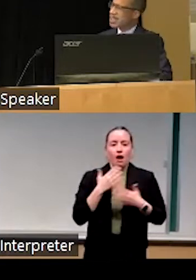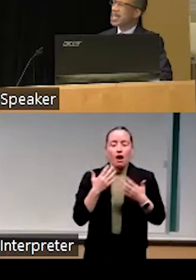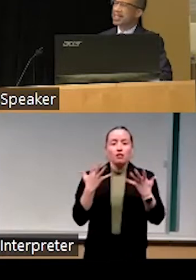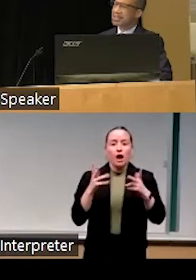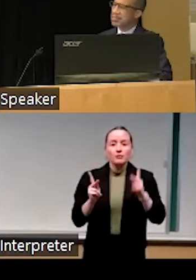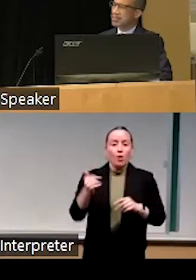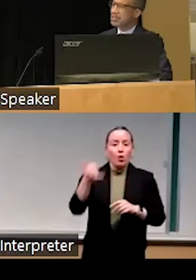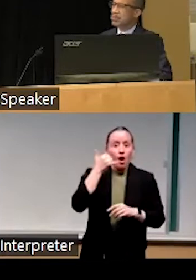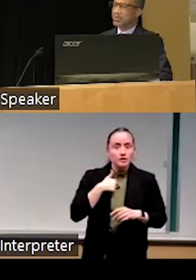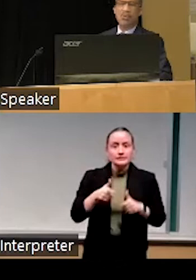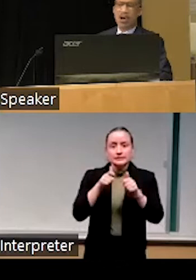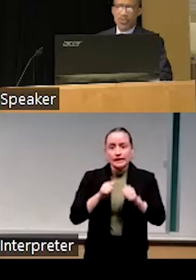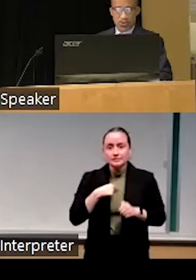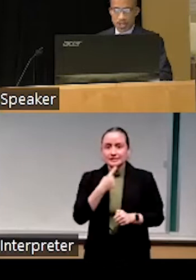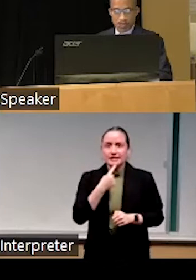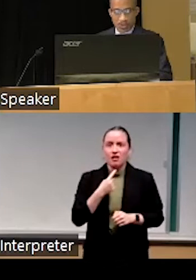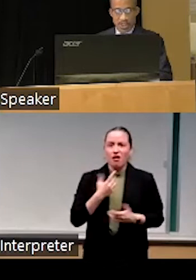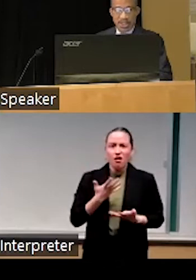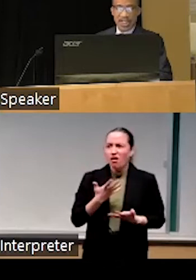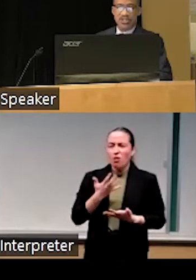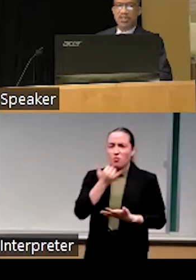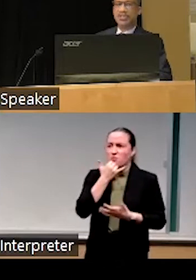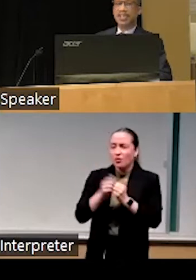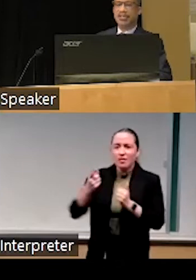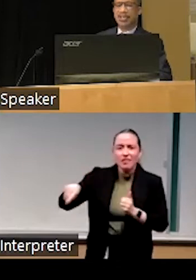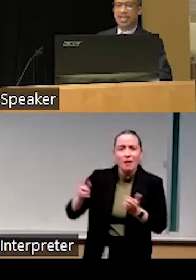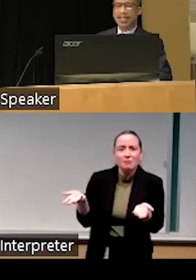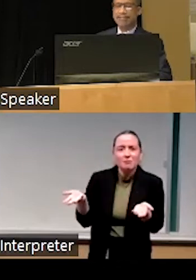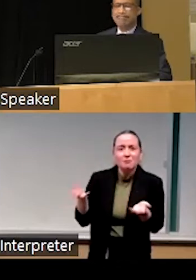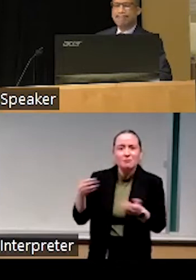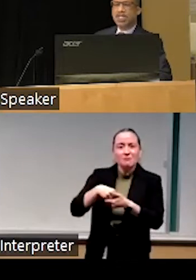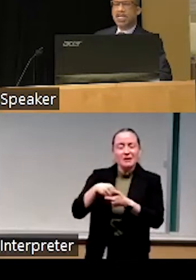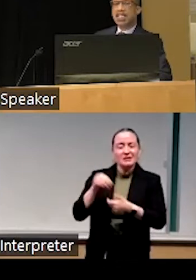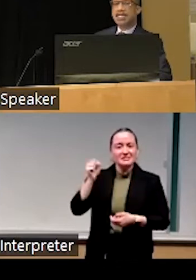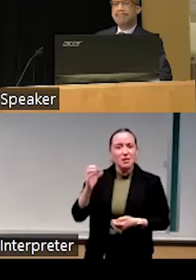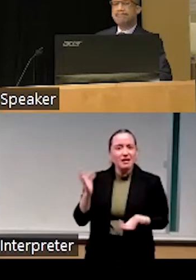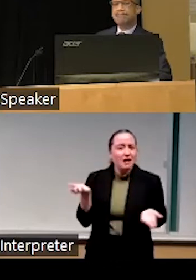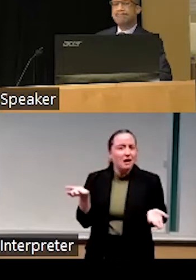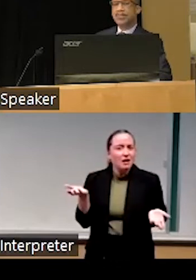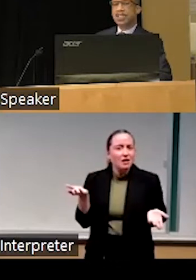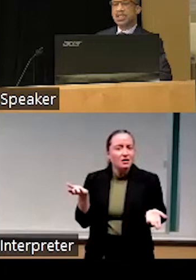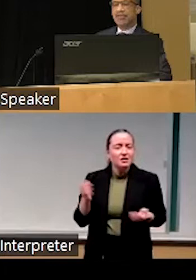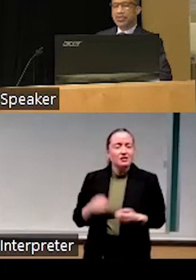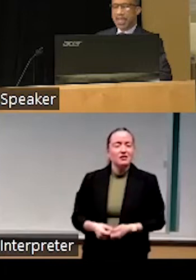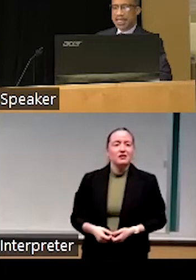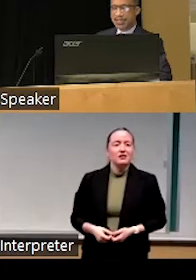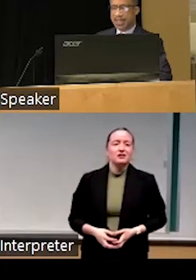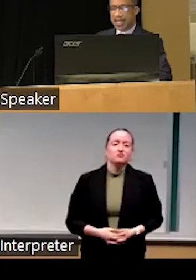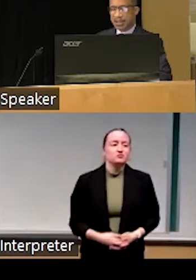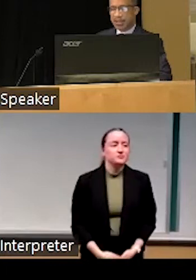know what the heck is wrong with you people in Charleston South Carolina um a few days later